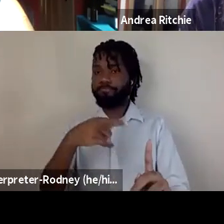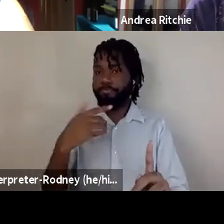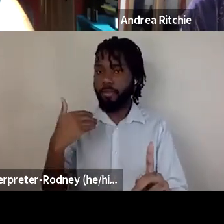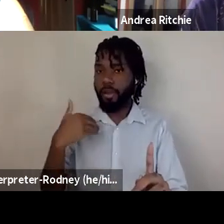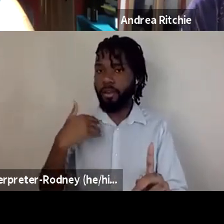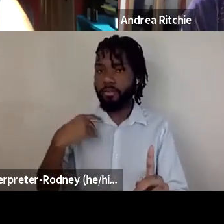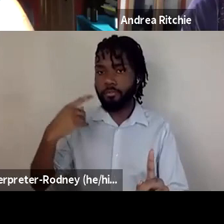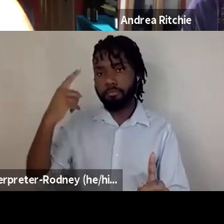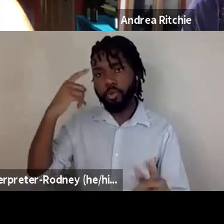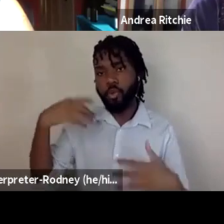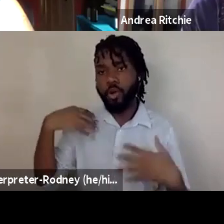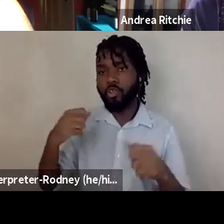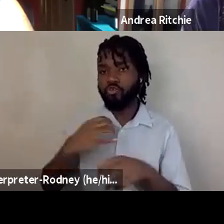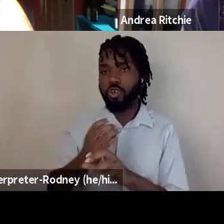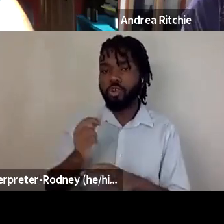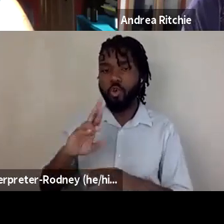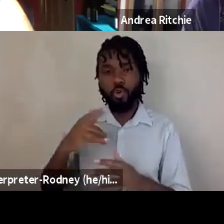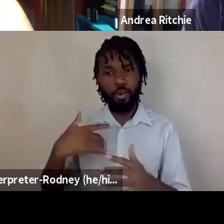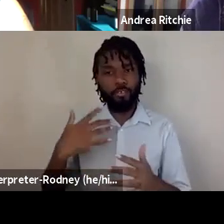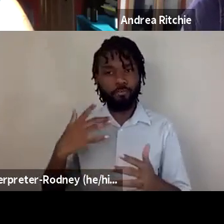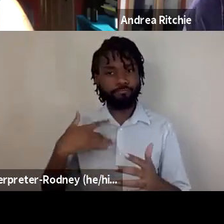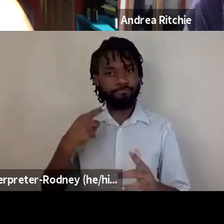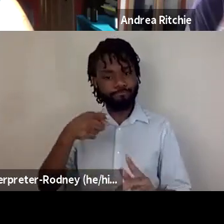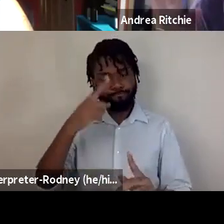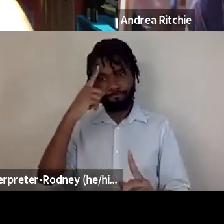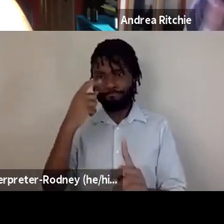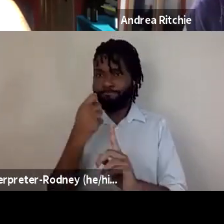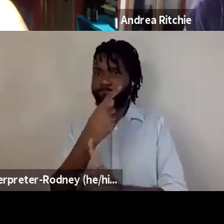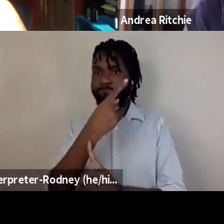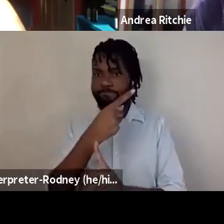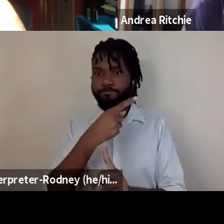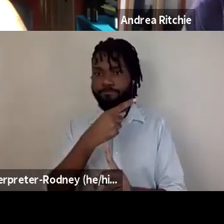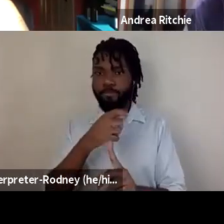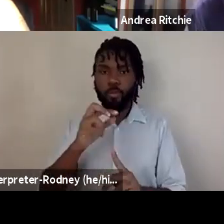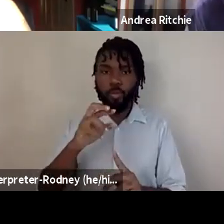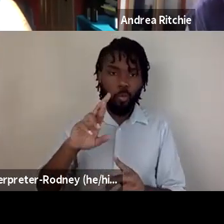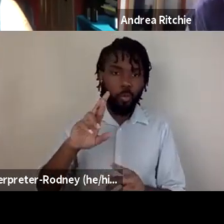and disabled from a mental health perspective,